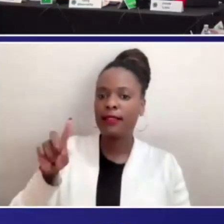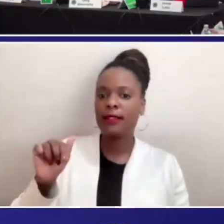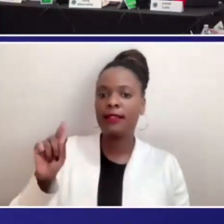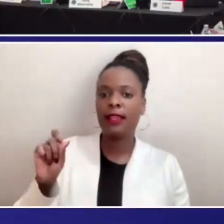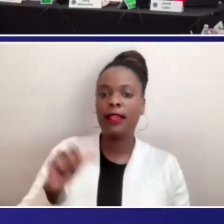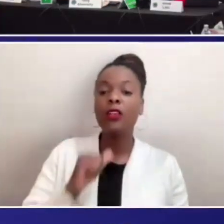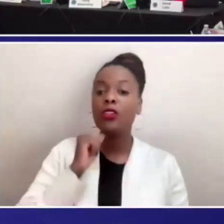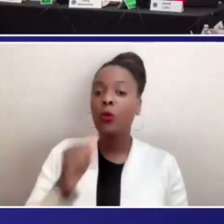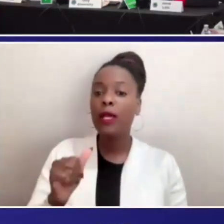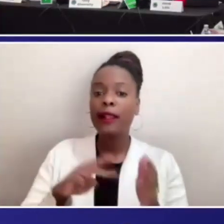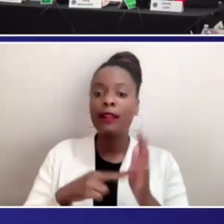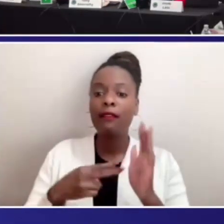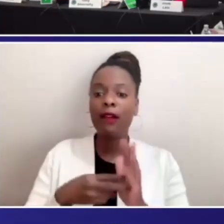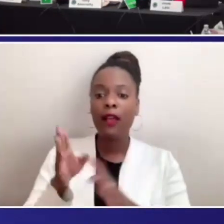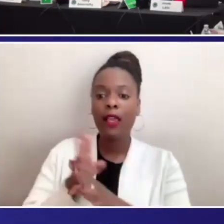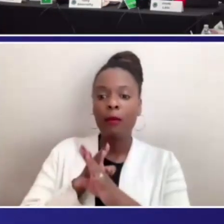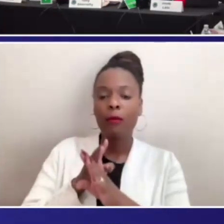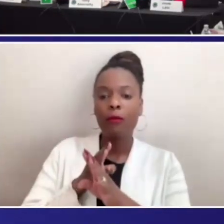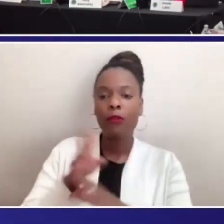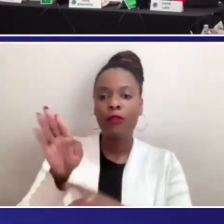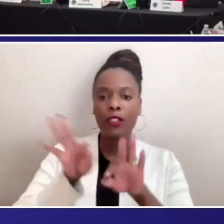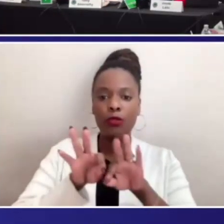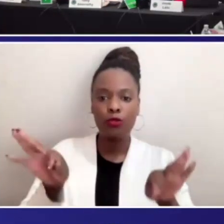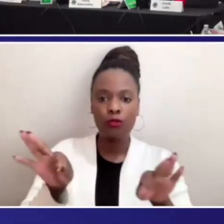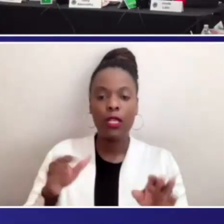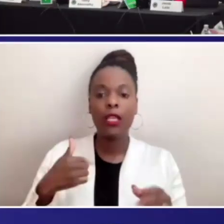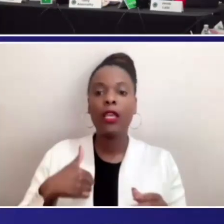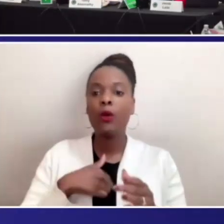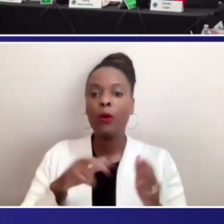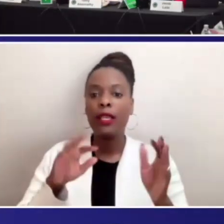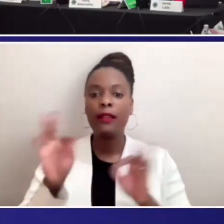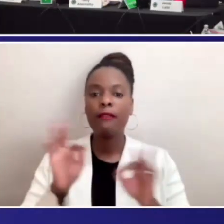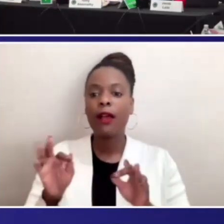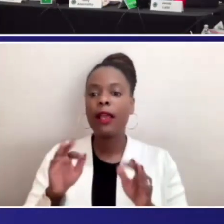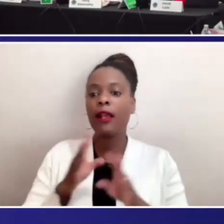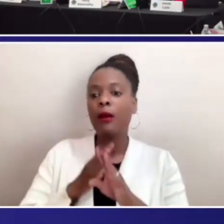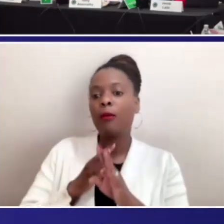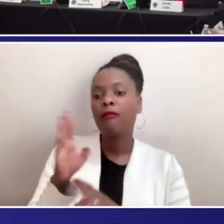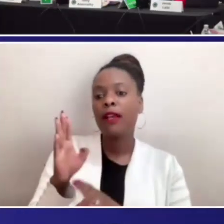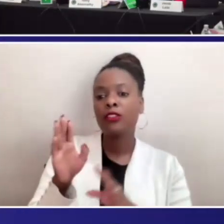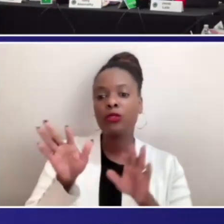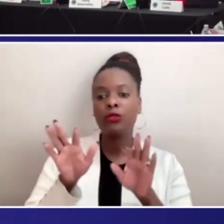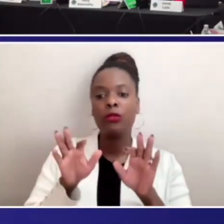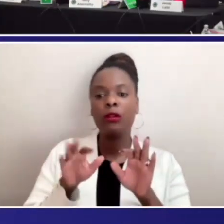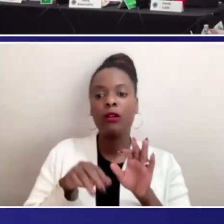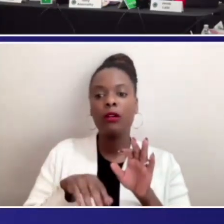We defined what a professional student is, and we listed out the professional degree as applicable to that regulatory --